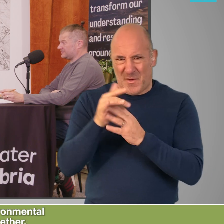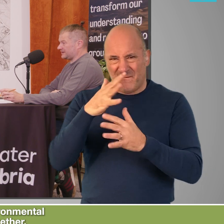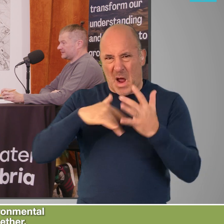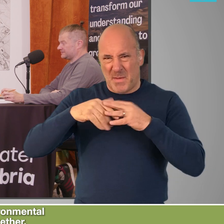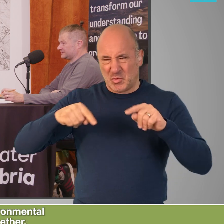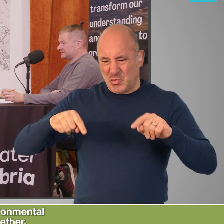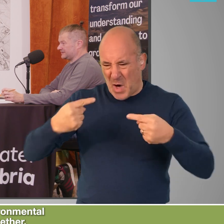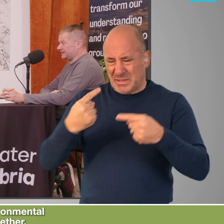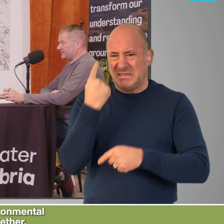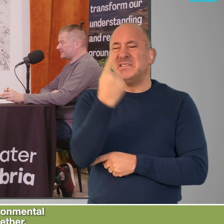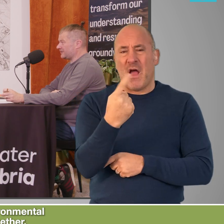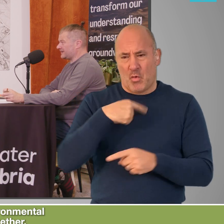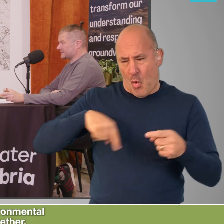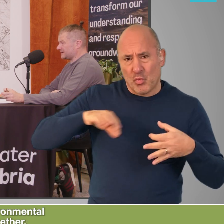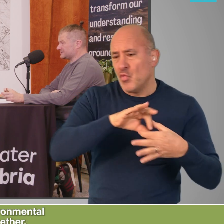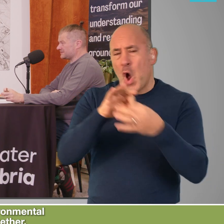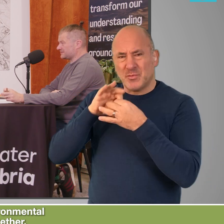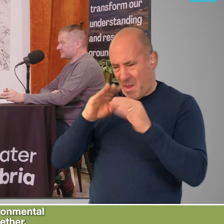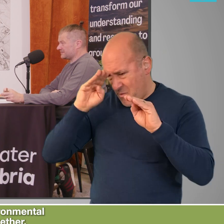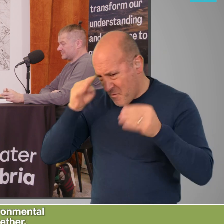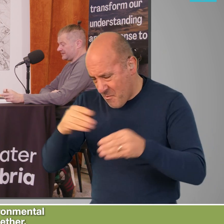to take these environmental challenges together.